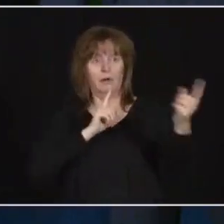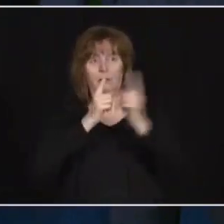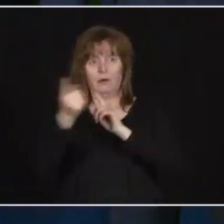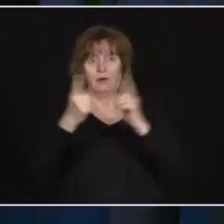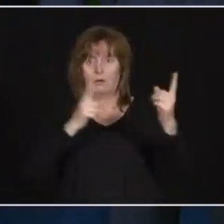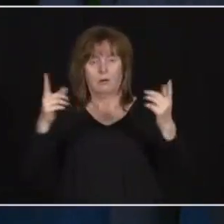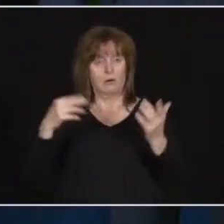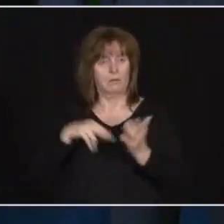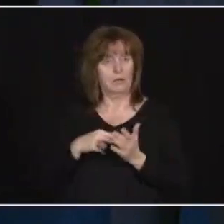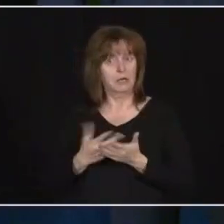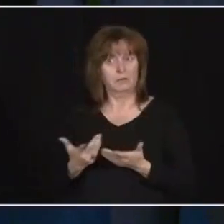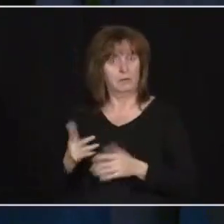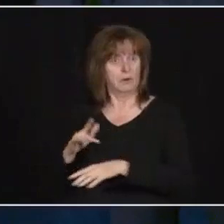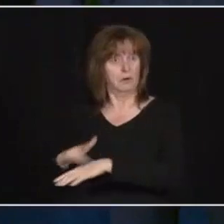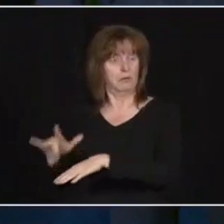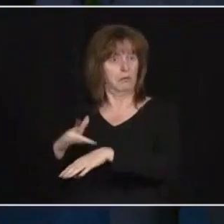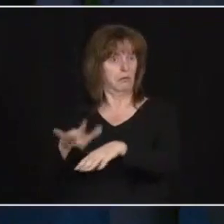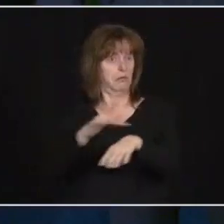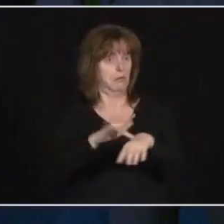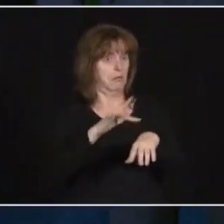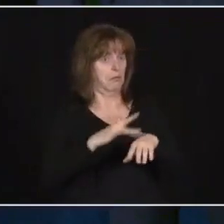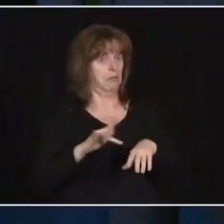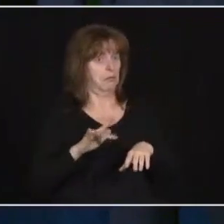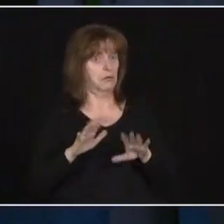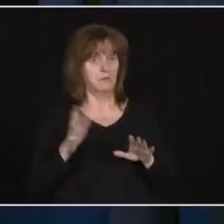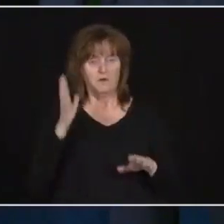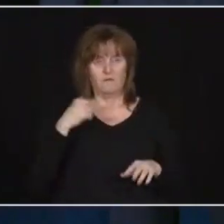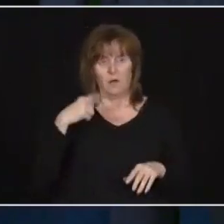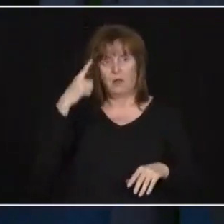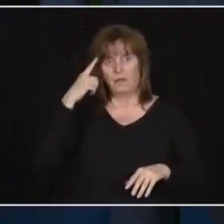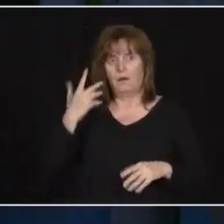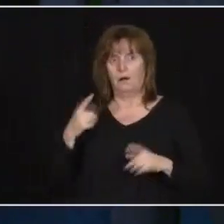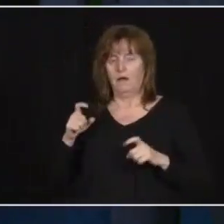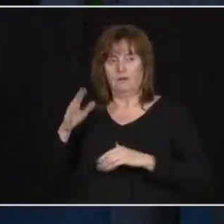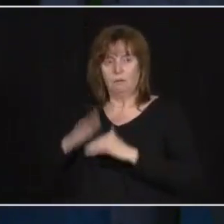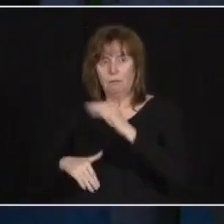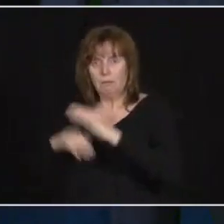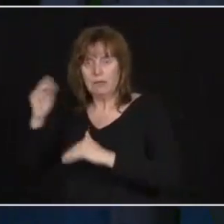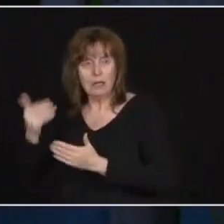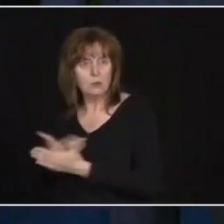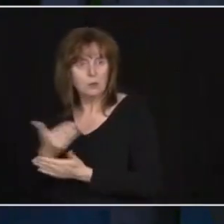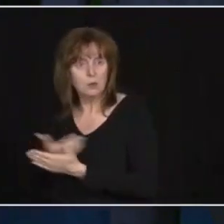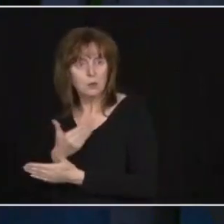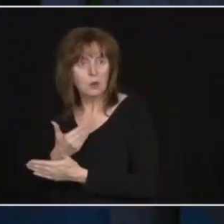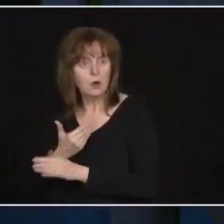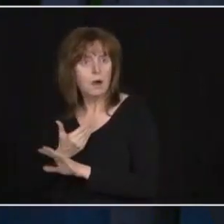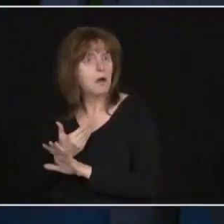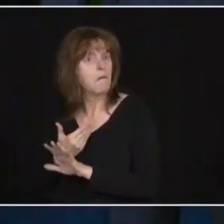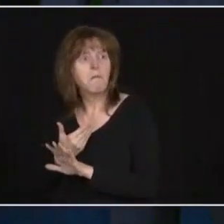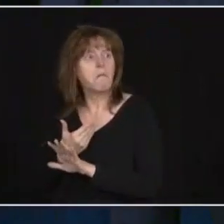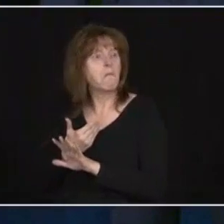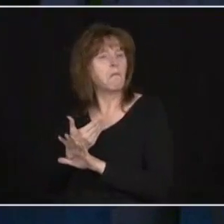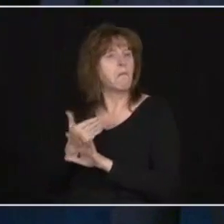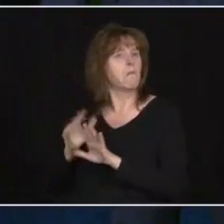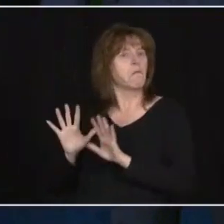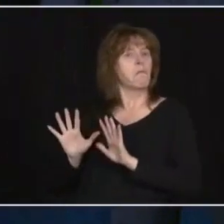difference here. So there are some spaces that aren't going to be built to deal with that, but we still do